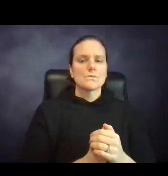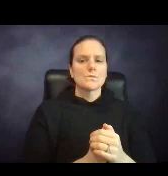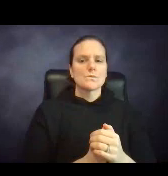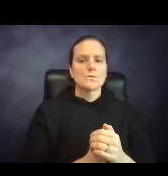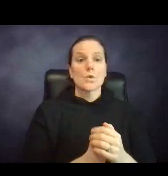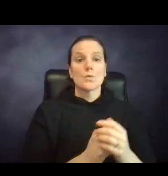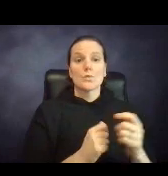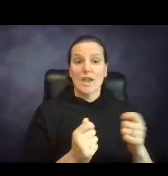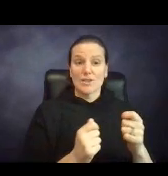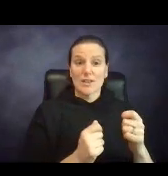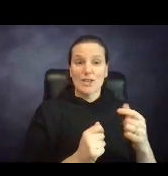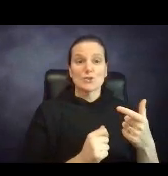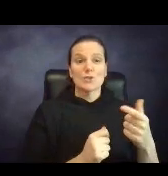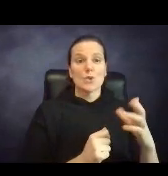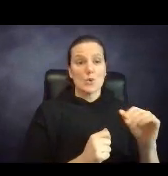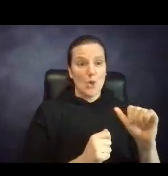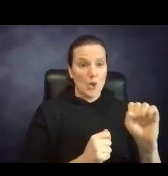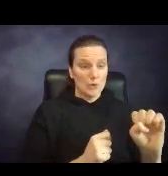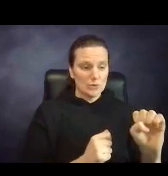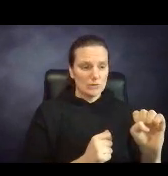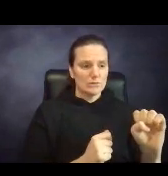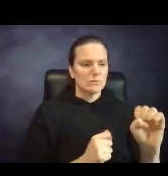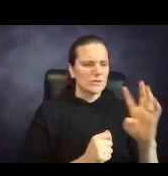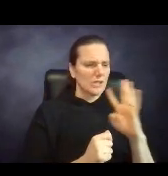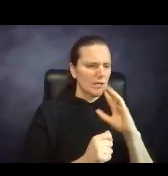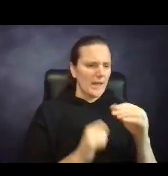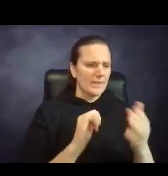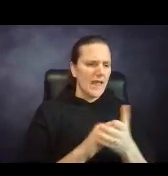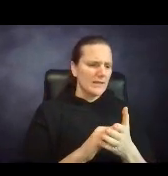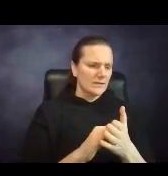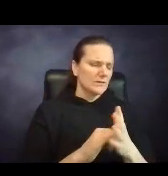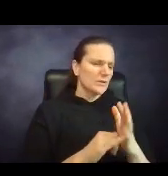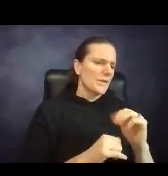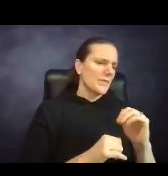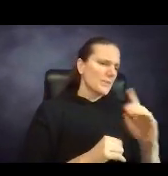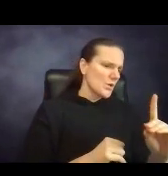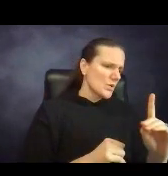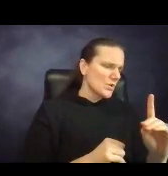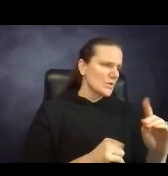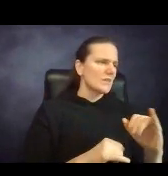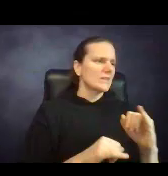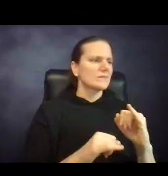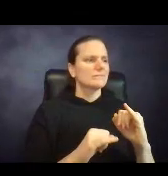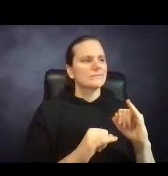that totally evens out the mood and that has a lot to do with insulin sensitivity and serotonin.